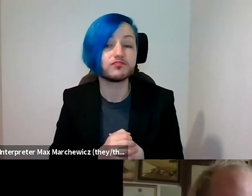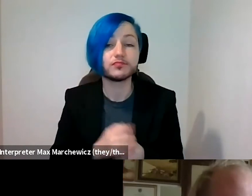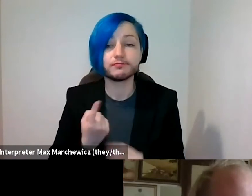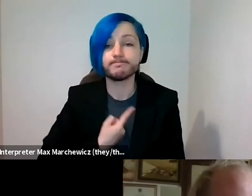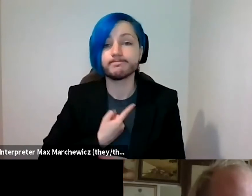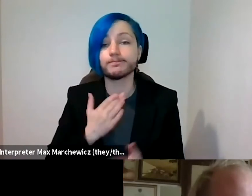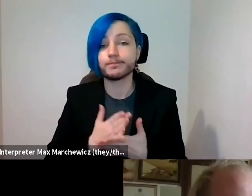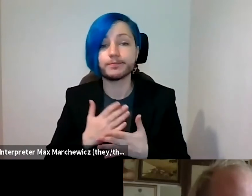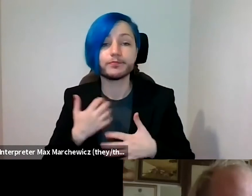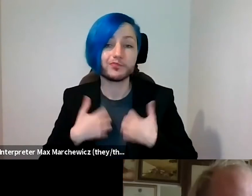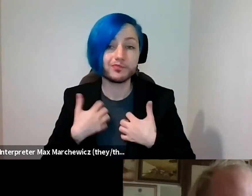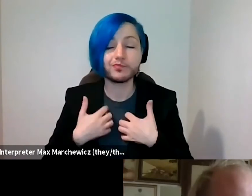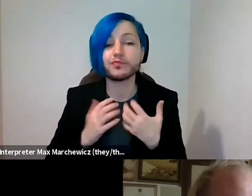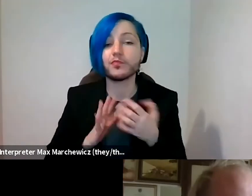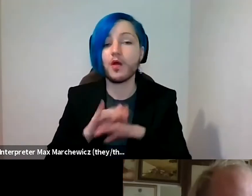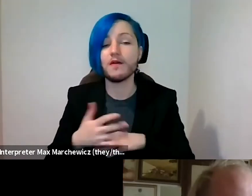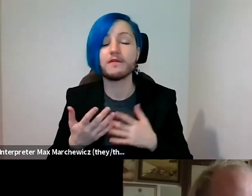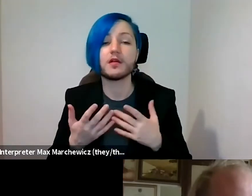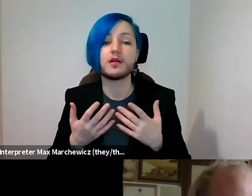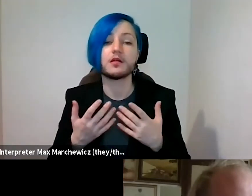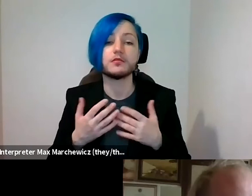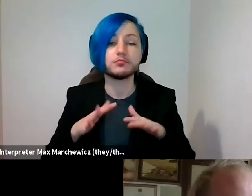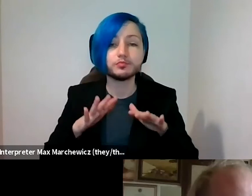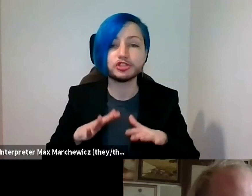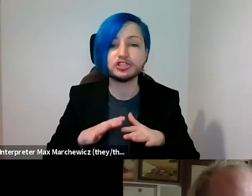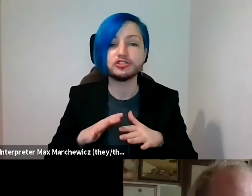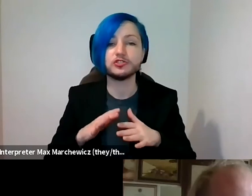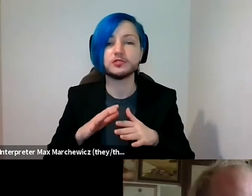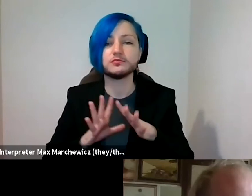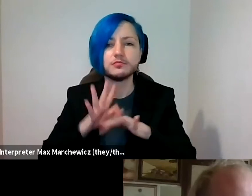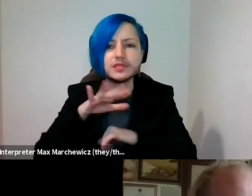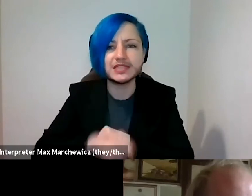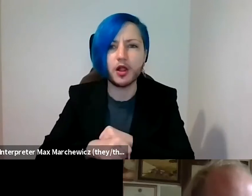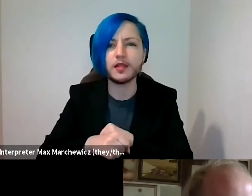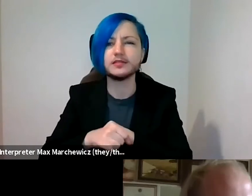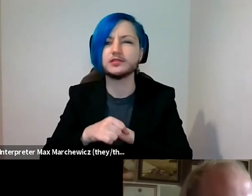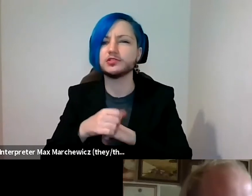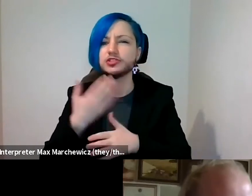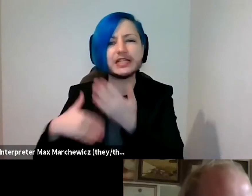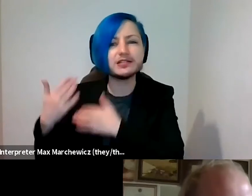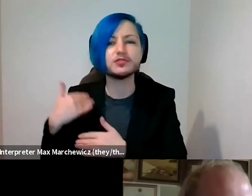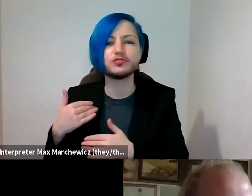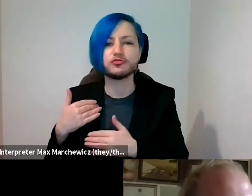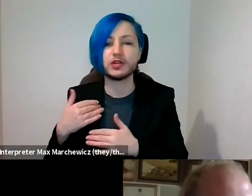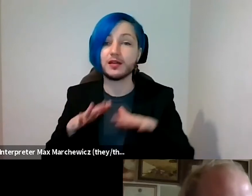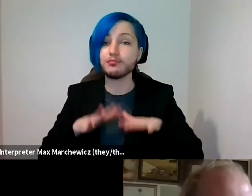in British imperialism, its history in Britain especially, I was able to put in a, you know,